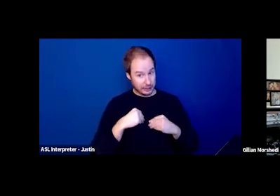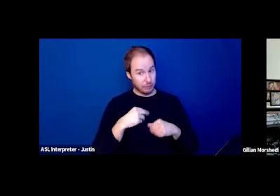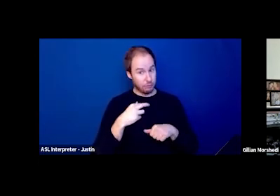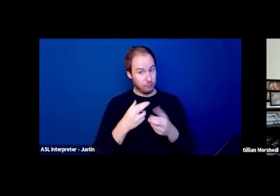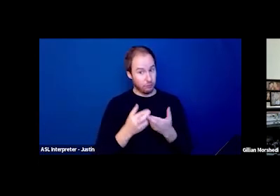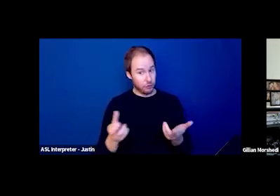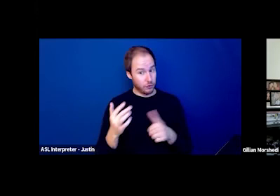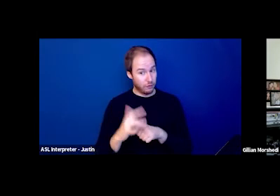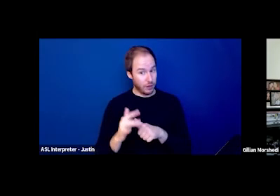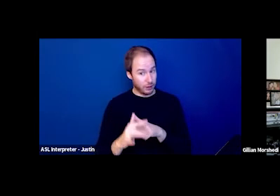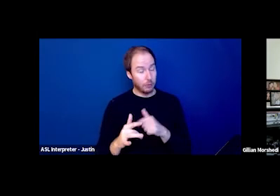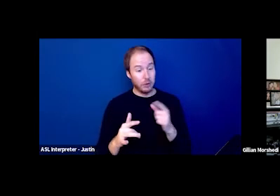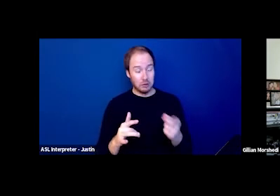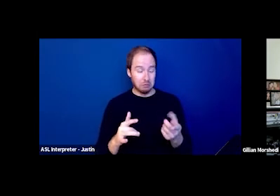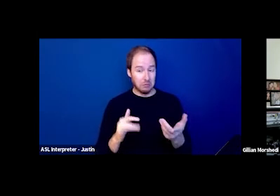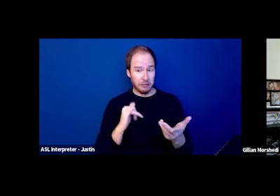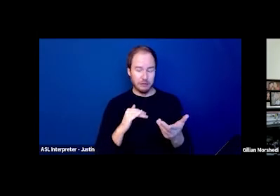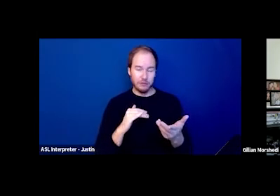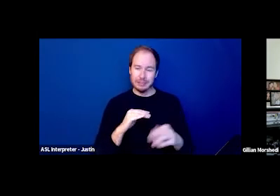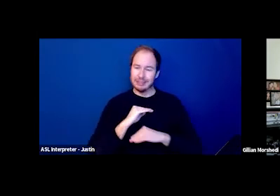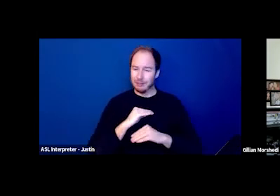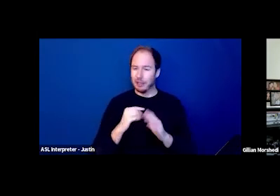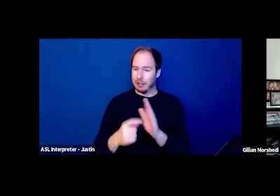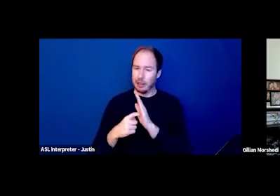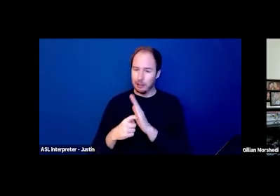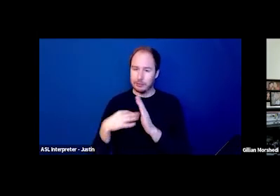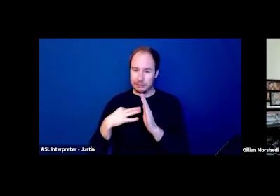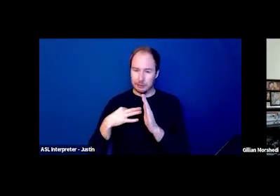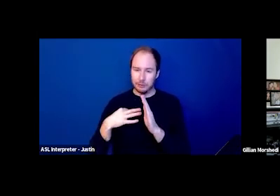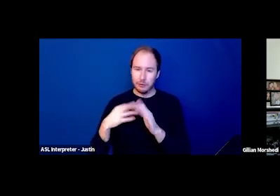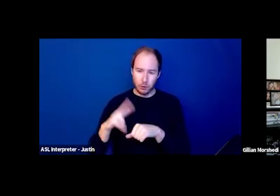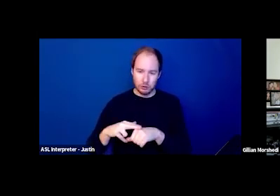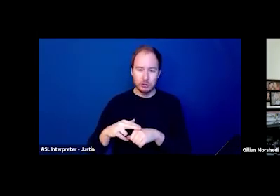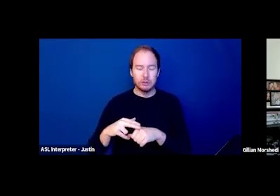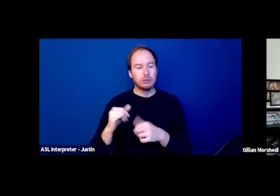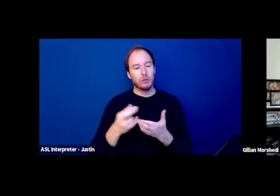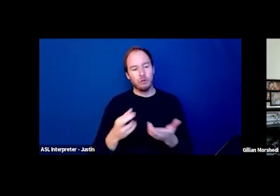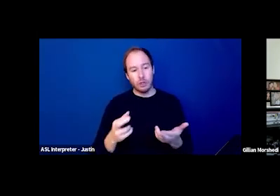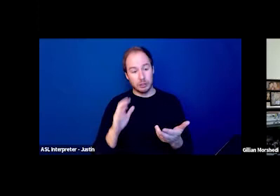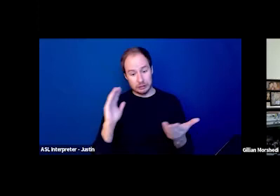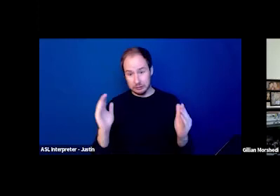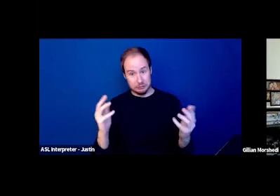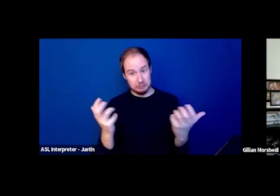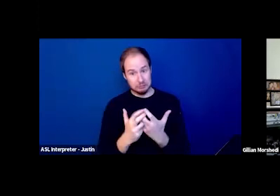As long as they're meeting eligibility requirements, so resources that appear to meet their needs, so that they're able to decide